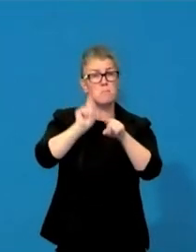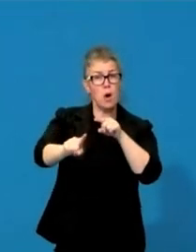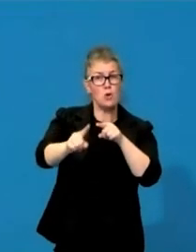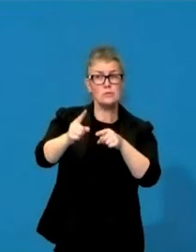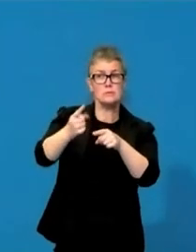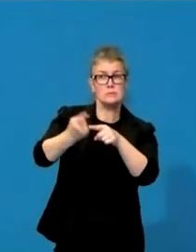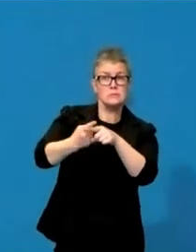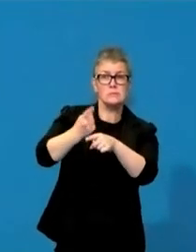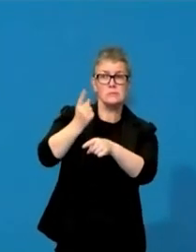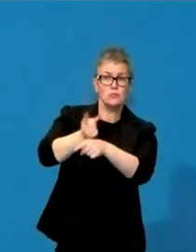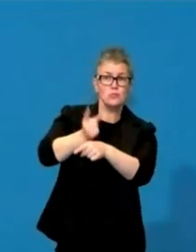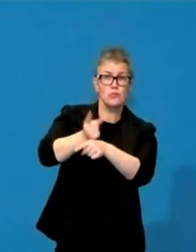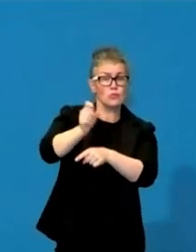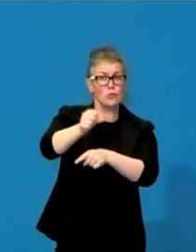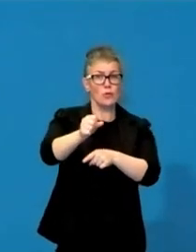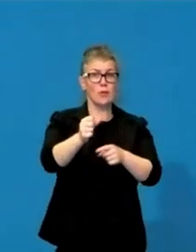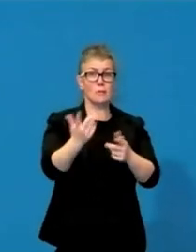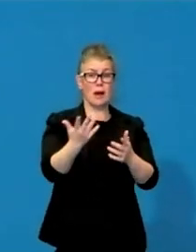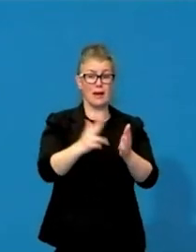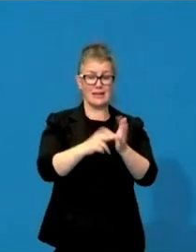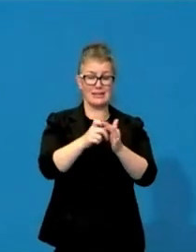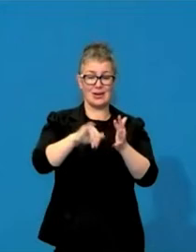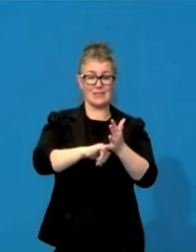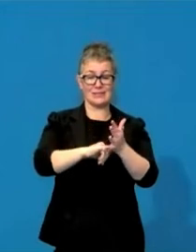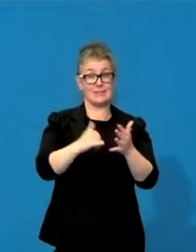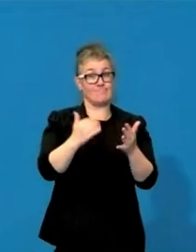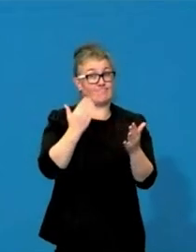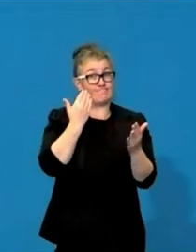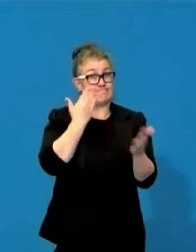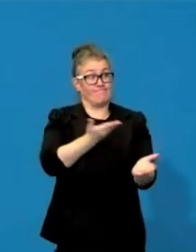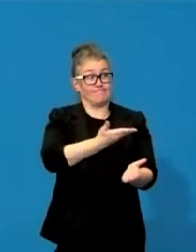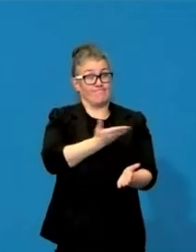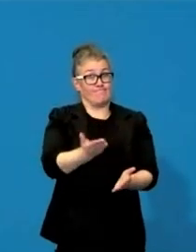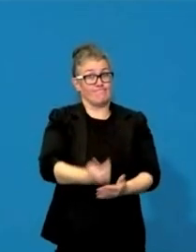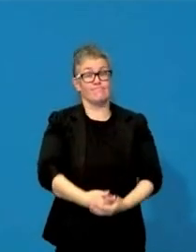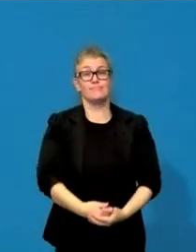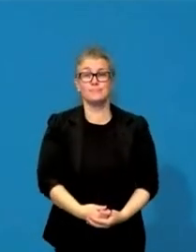ways, but, NDIS, I don't know. Yeah.